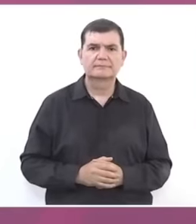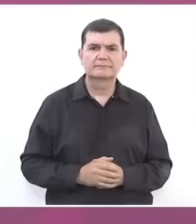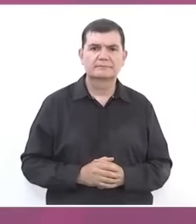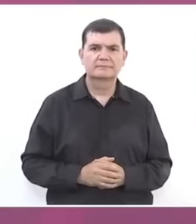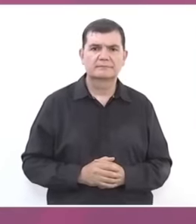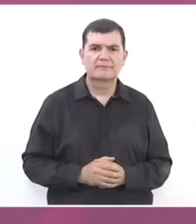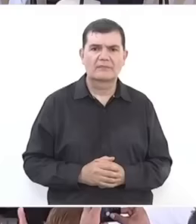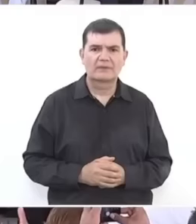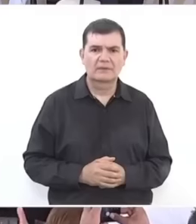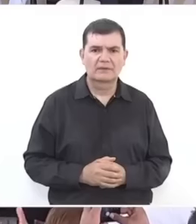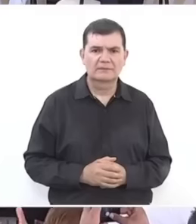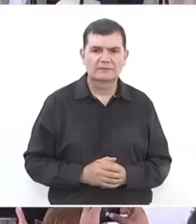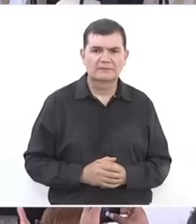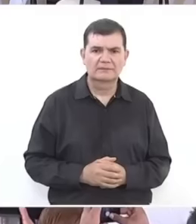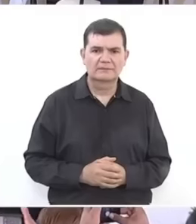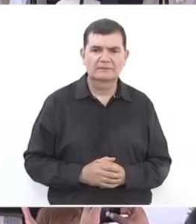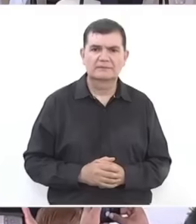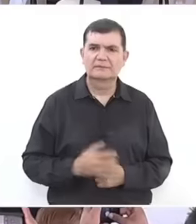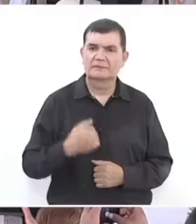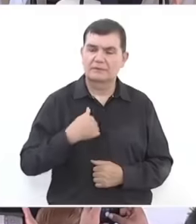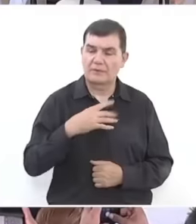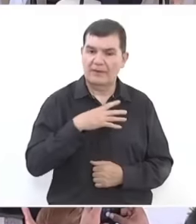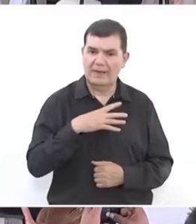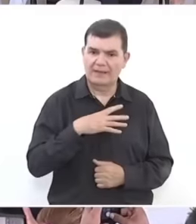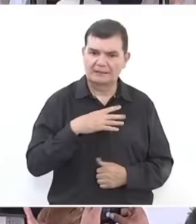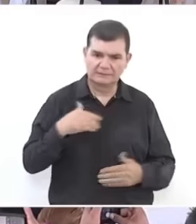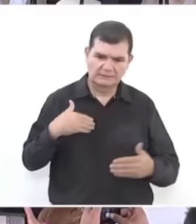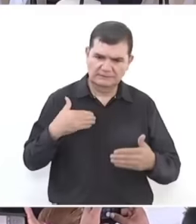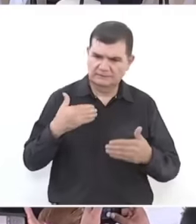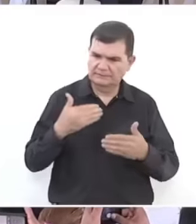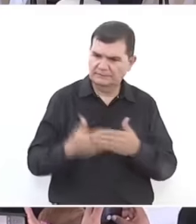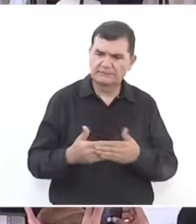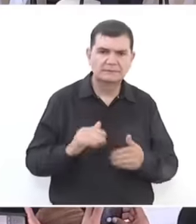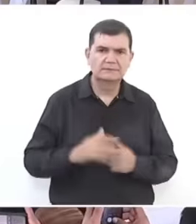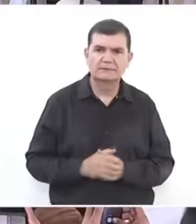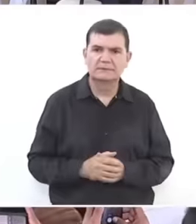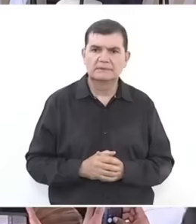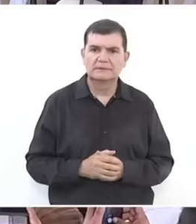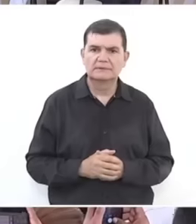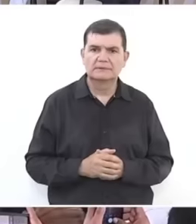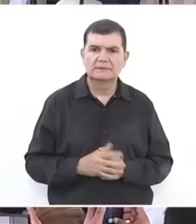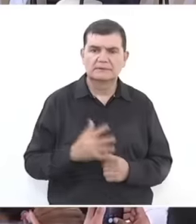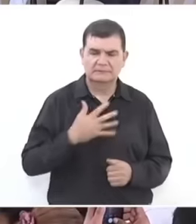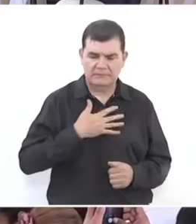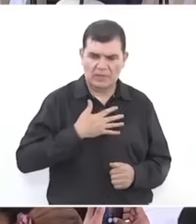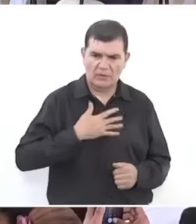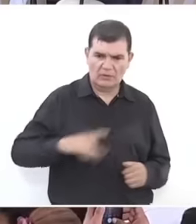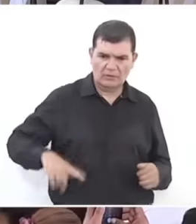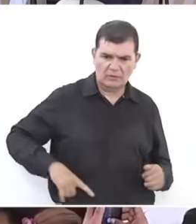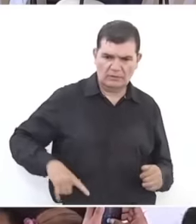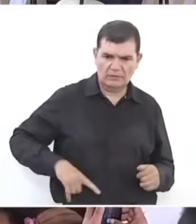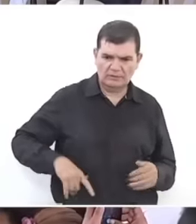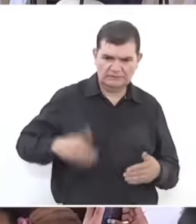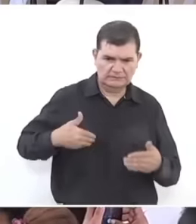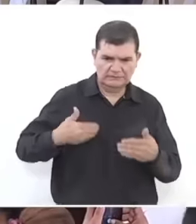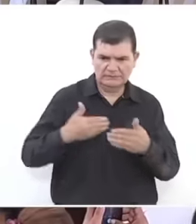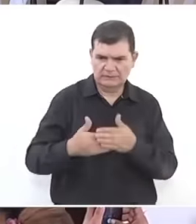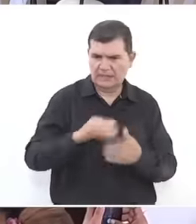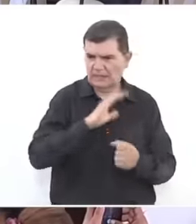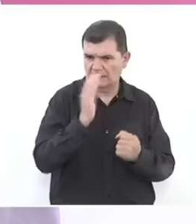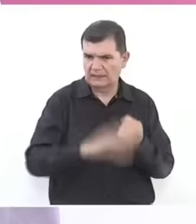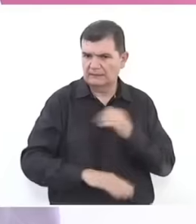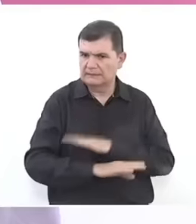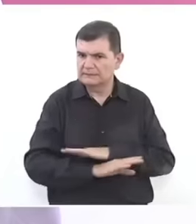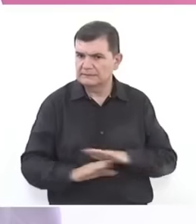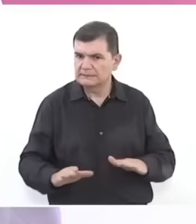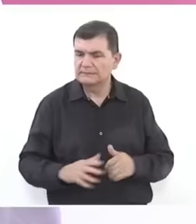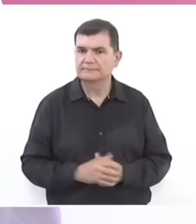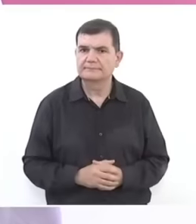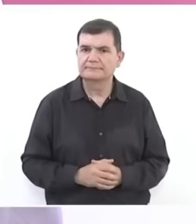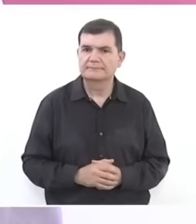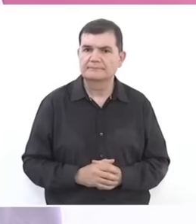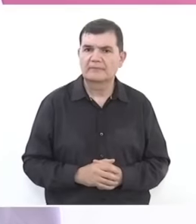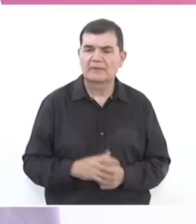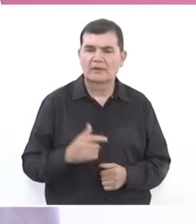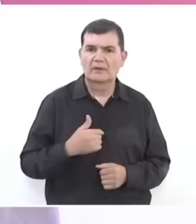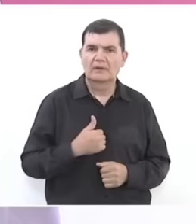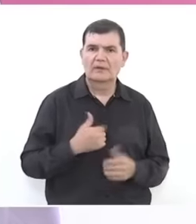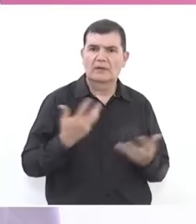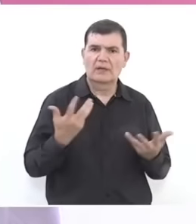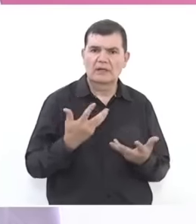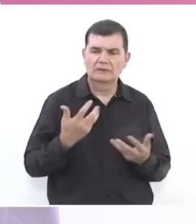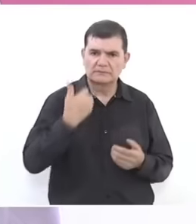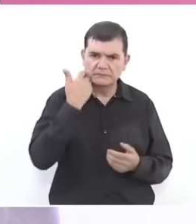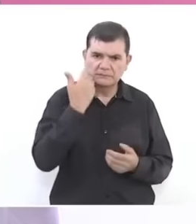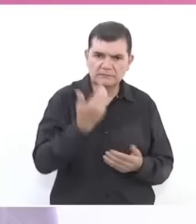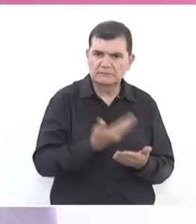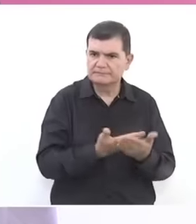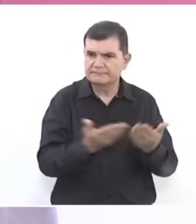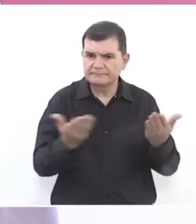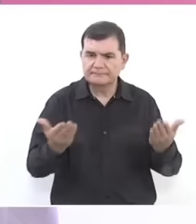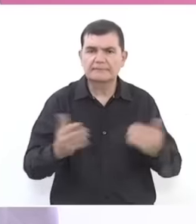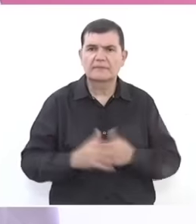we are finishing our government and I want to share with you my state